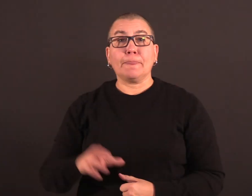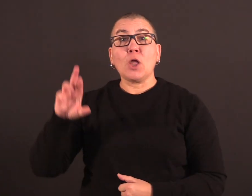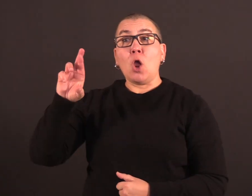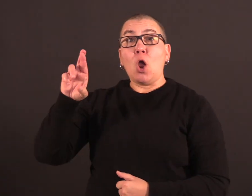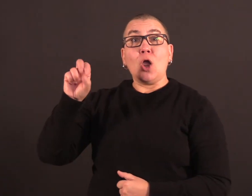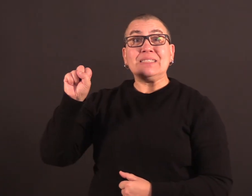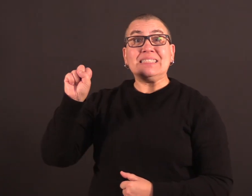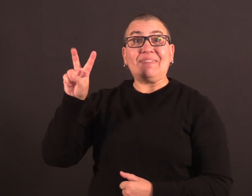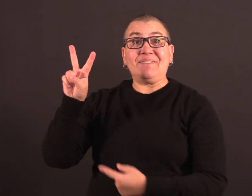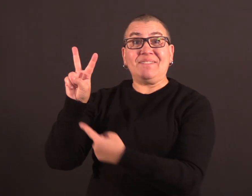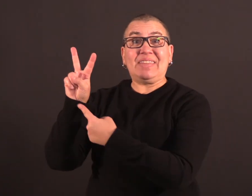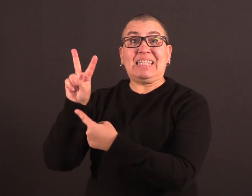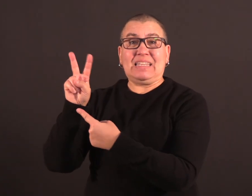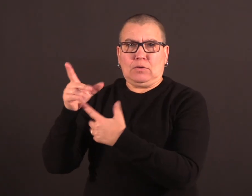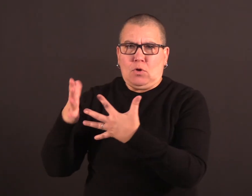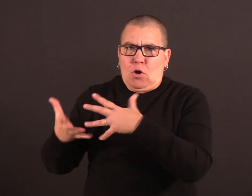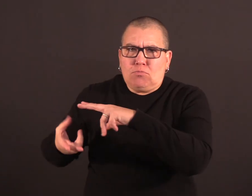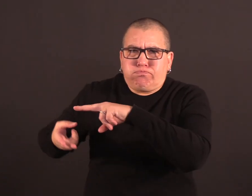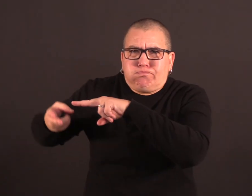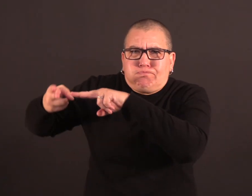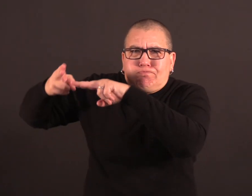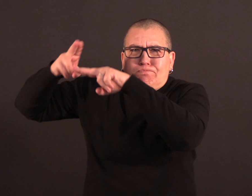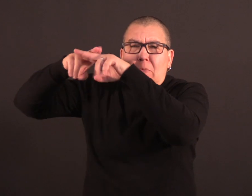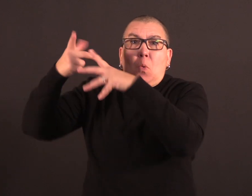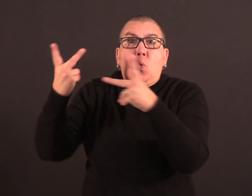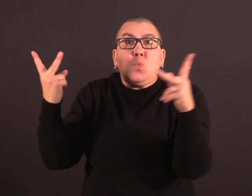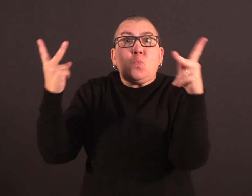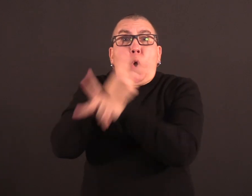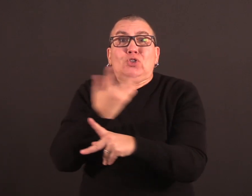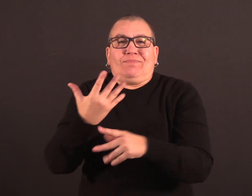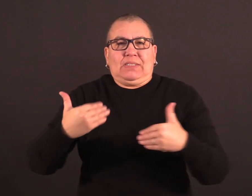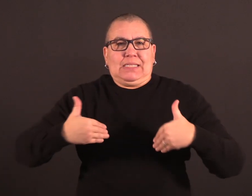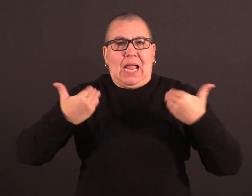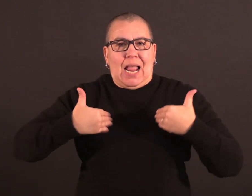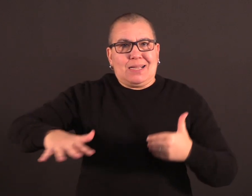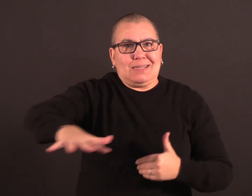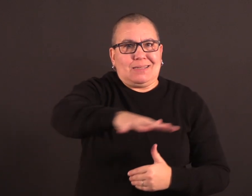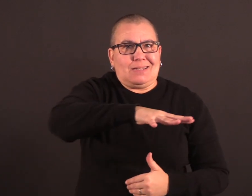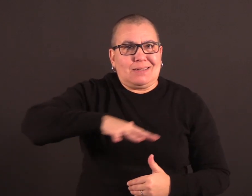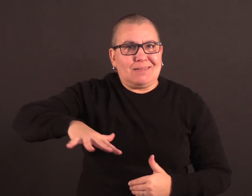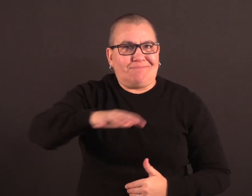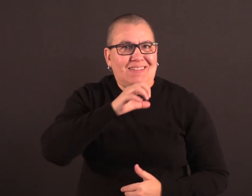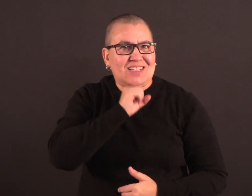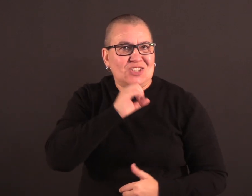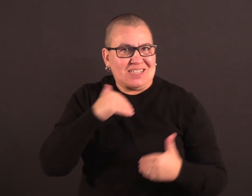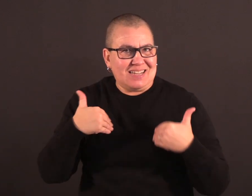On the rise, especially among the youngest